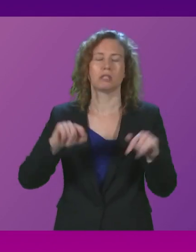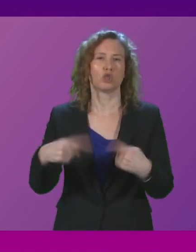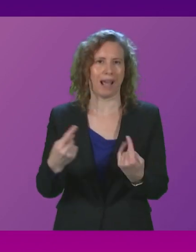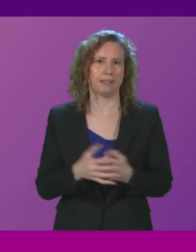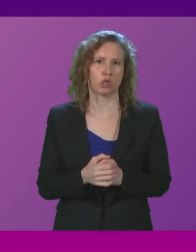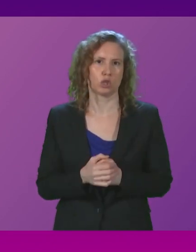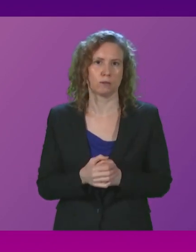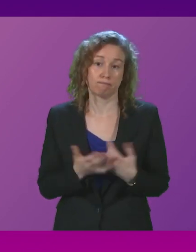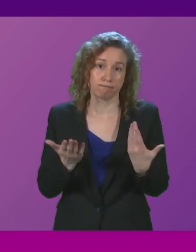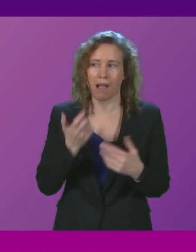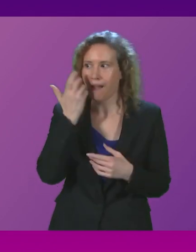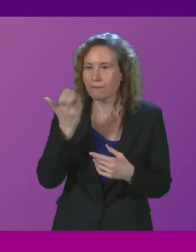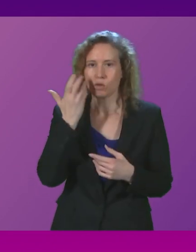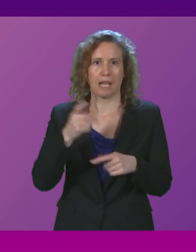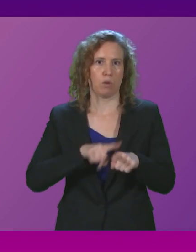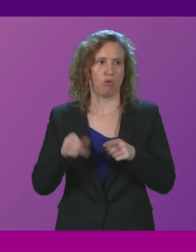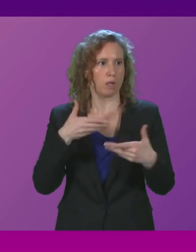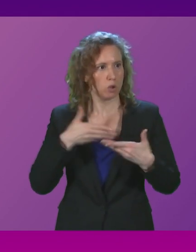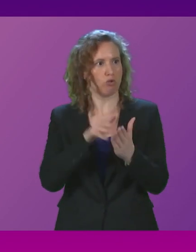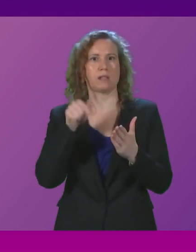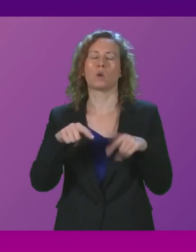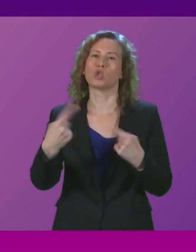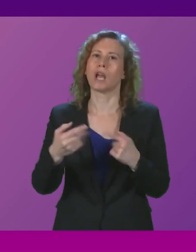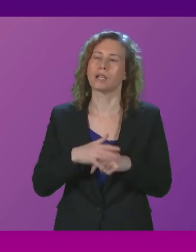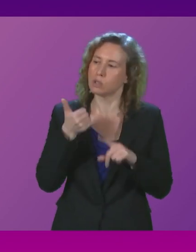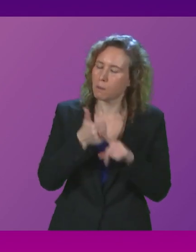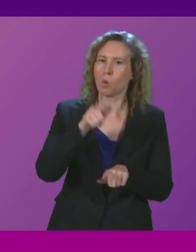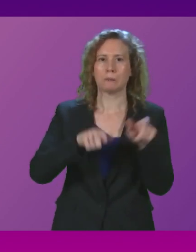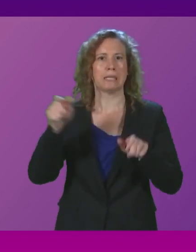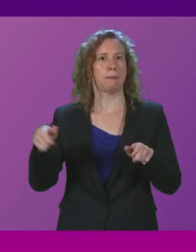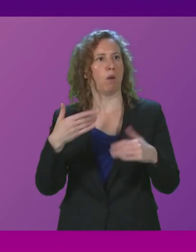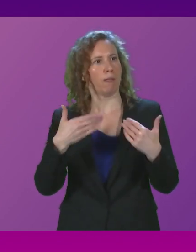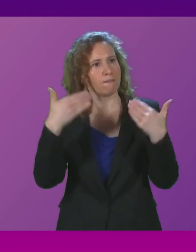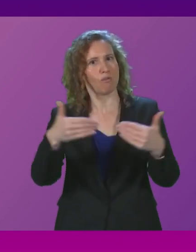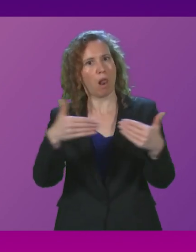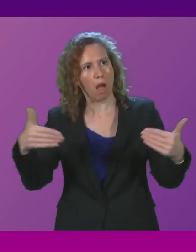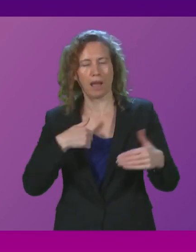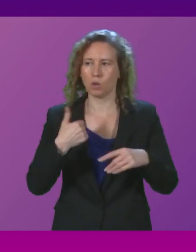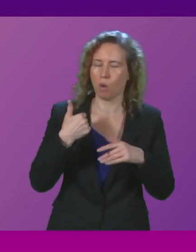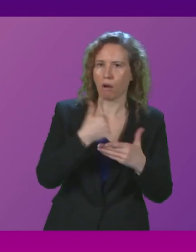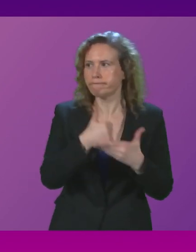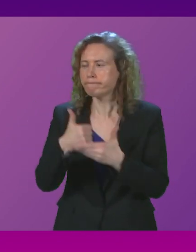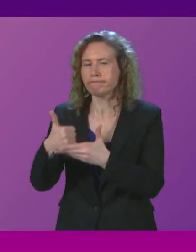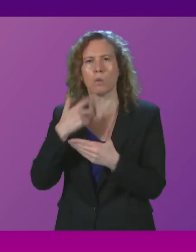as it has for every country, and every day we seek to address those challenges and support those who are on the front line. We will continue to do that in our NHS.